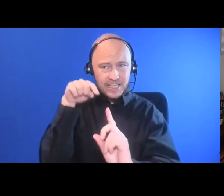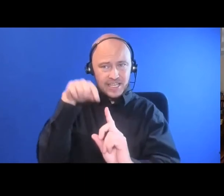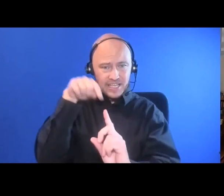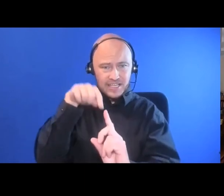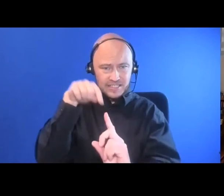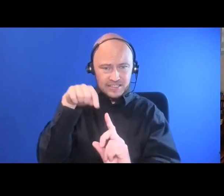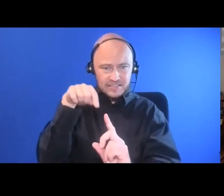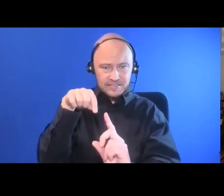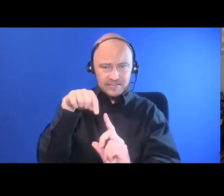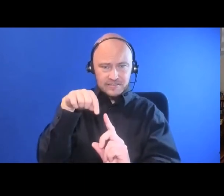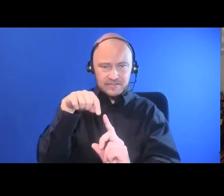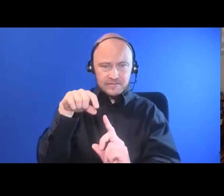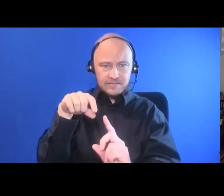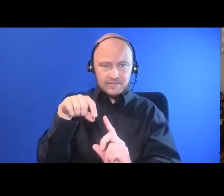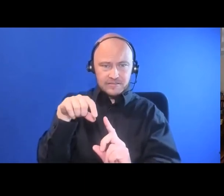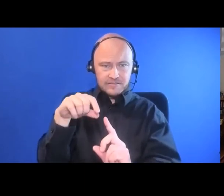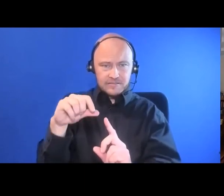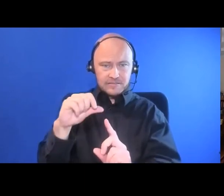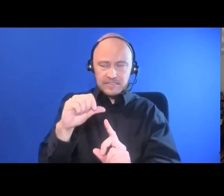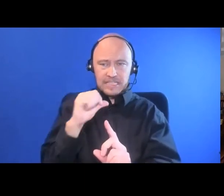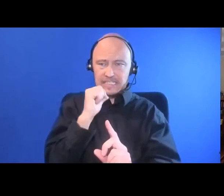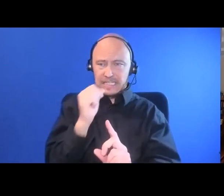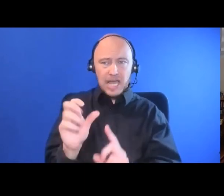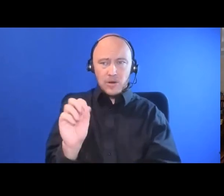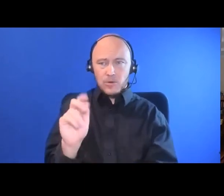That's not cool, just saying,